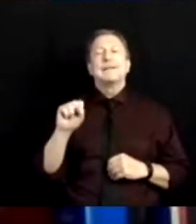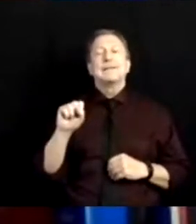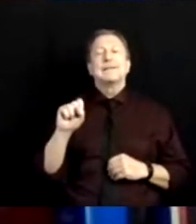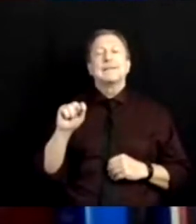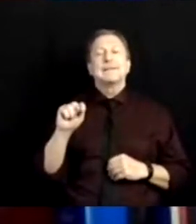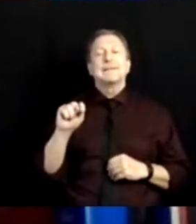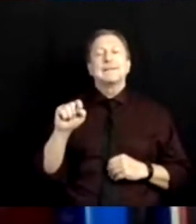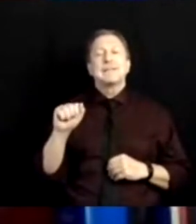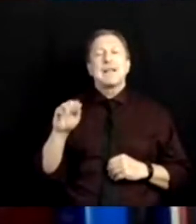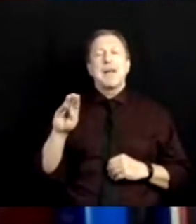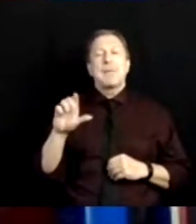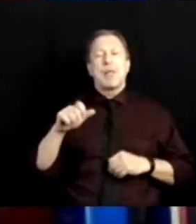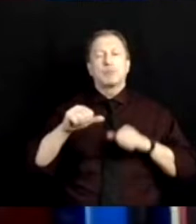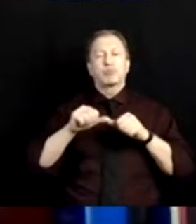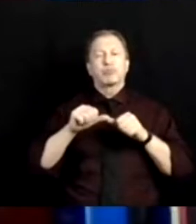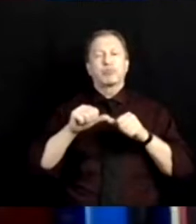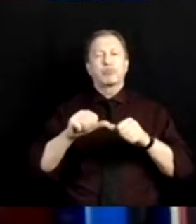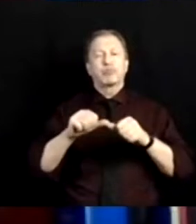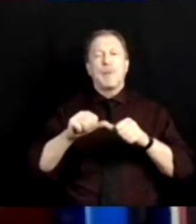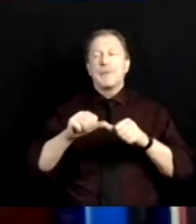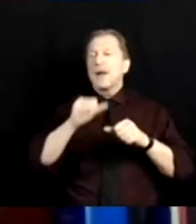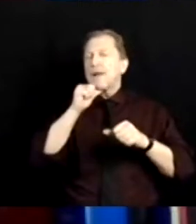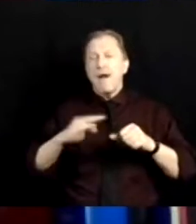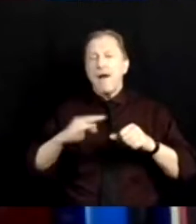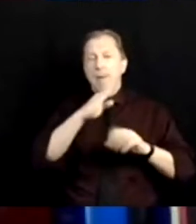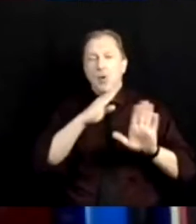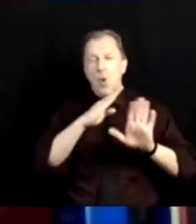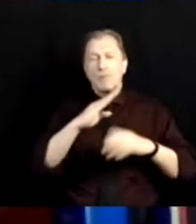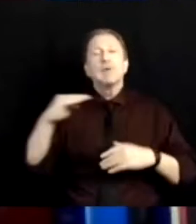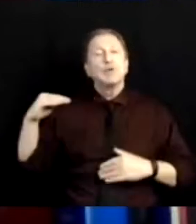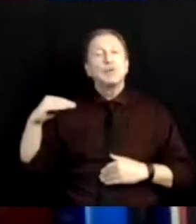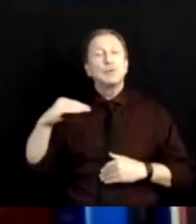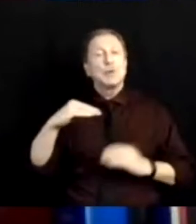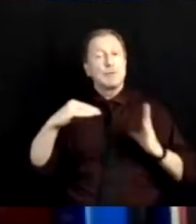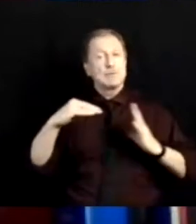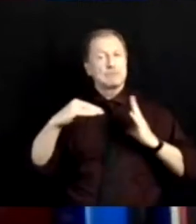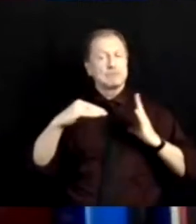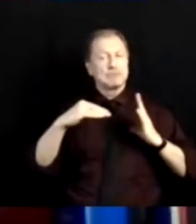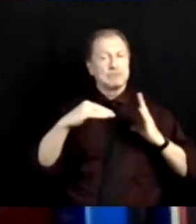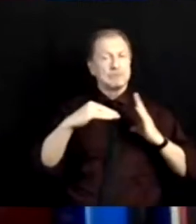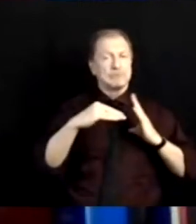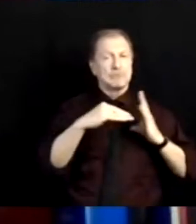WHAT WE LOOK AT. AS TO THE 28 DAYS VERSUS 14 AND